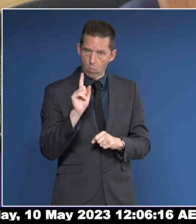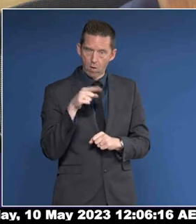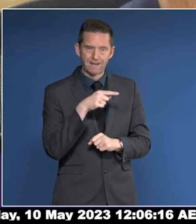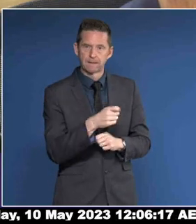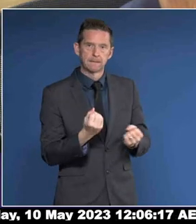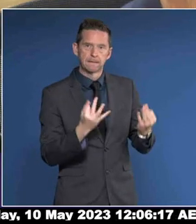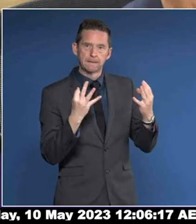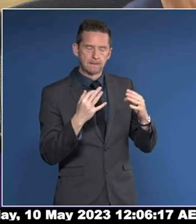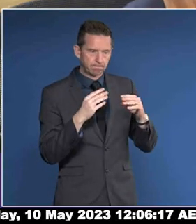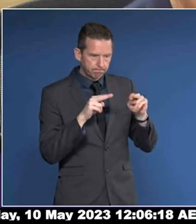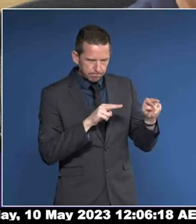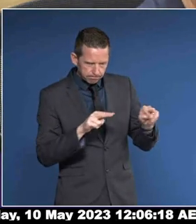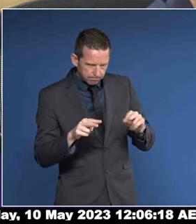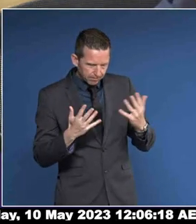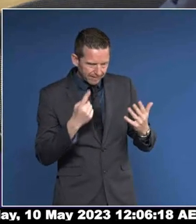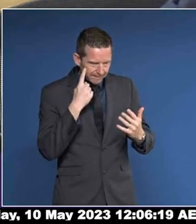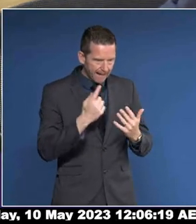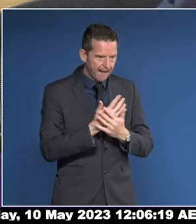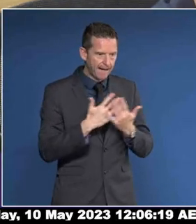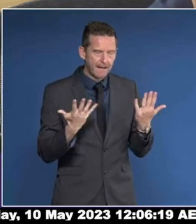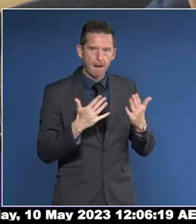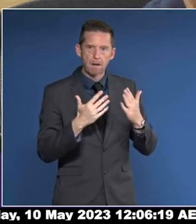opportunities for policy or procedure improvement; is that right?